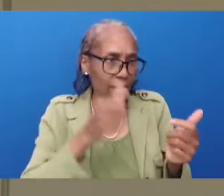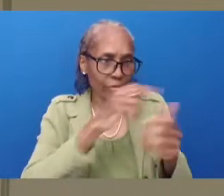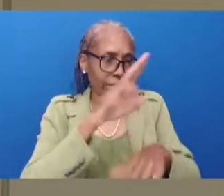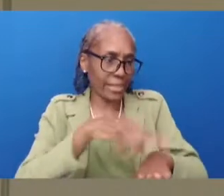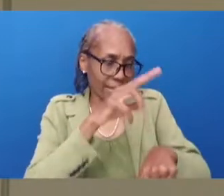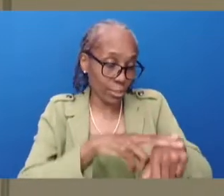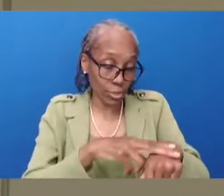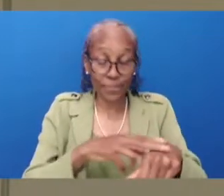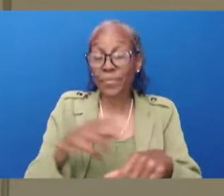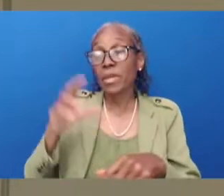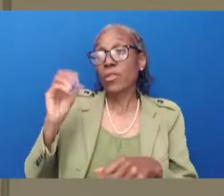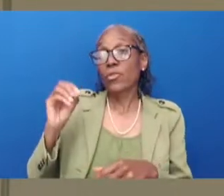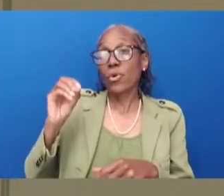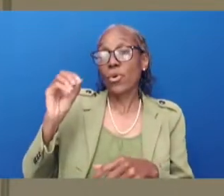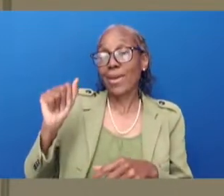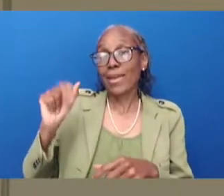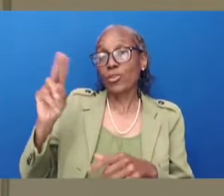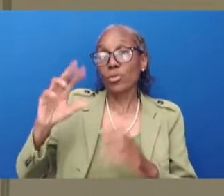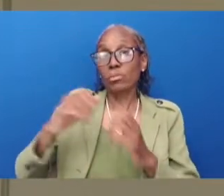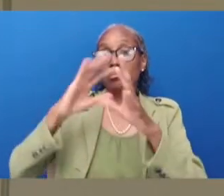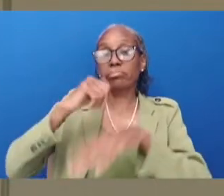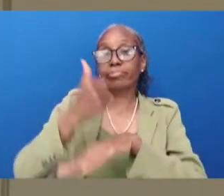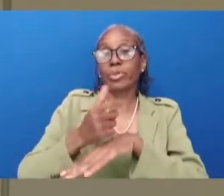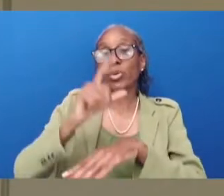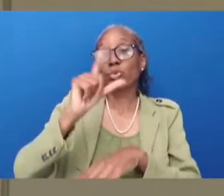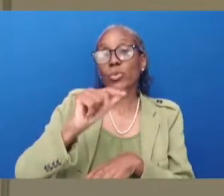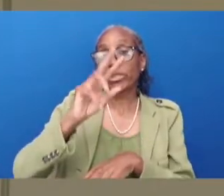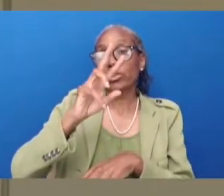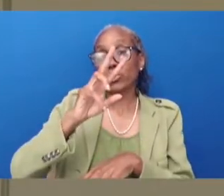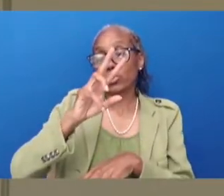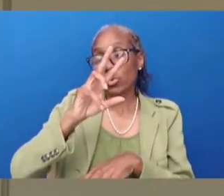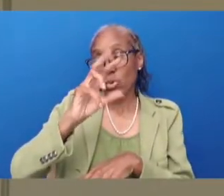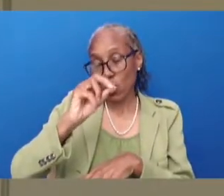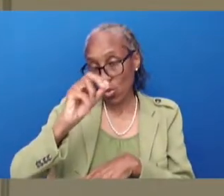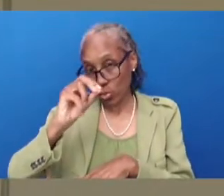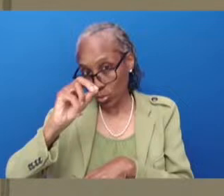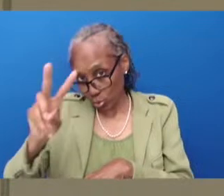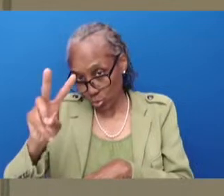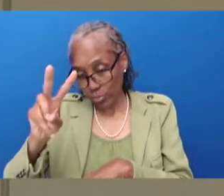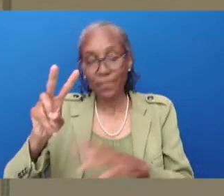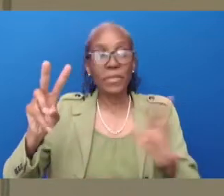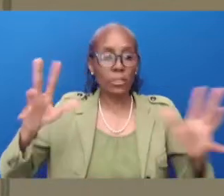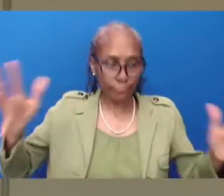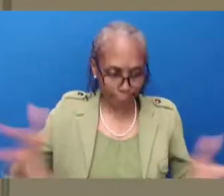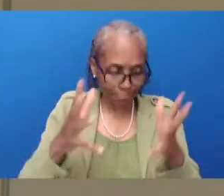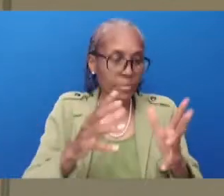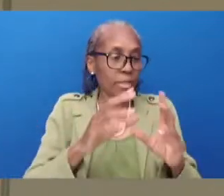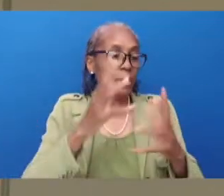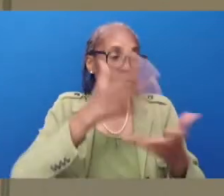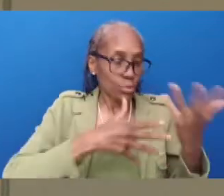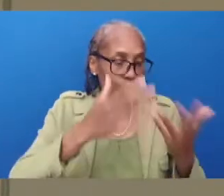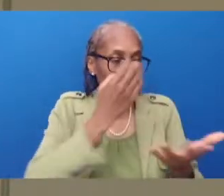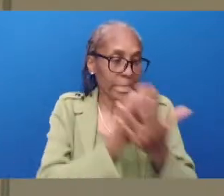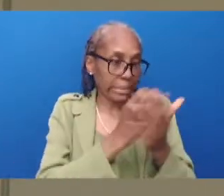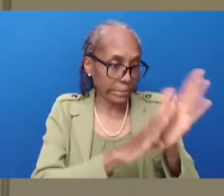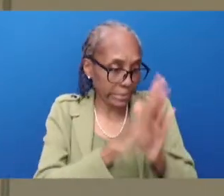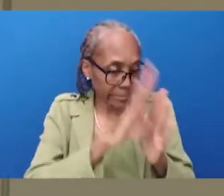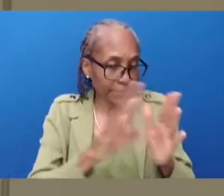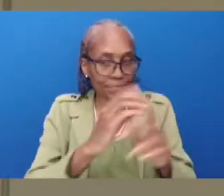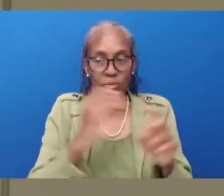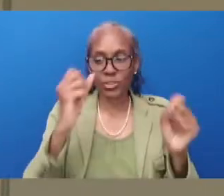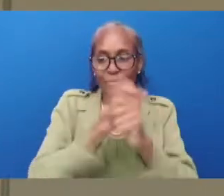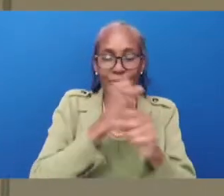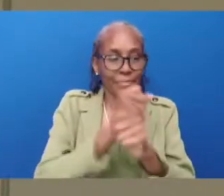AND WHEREAS, THE OAU EVOLVED